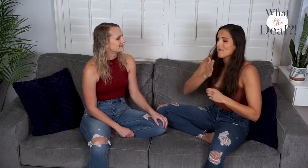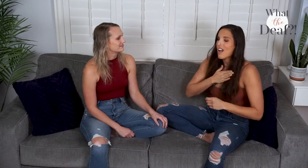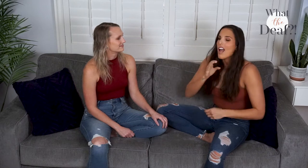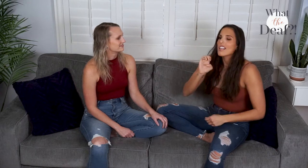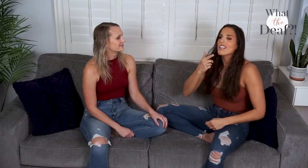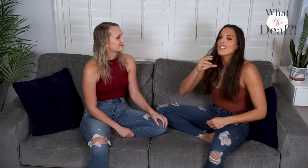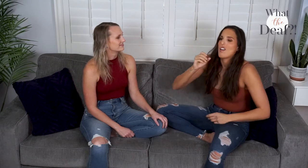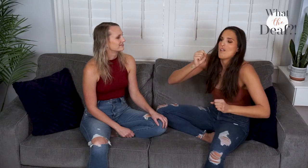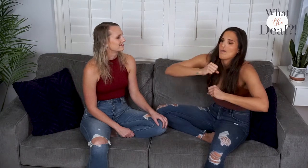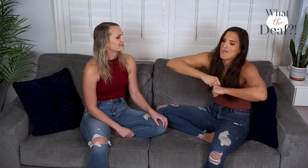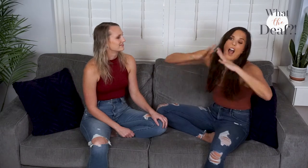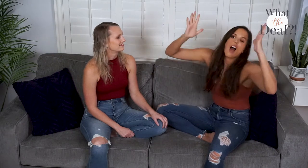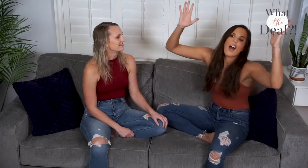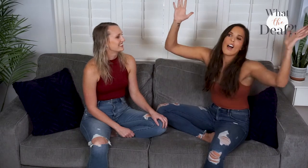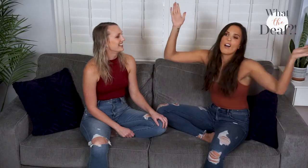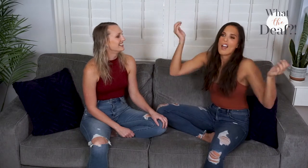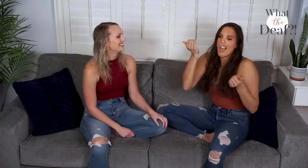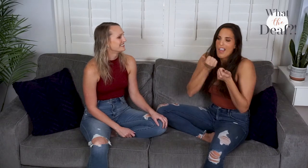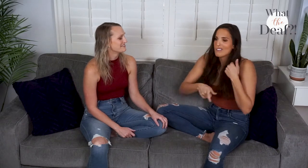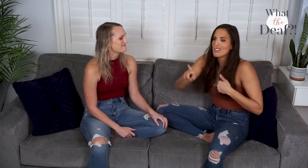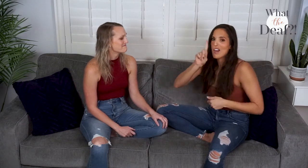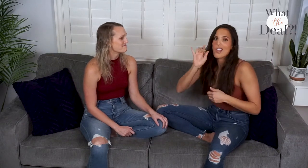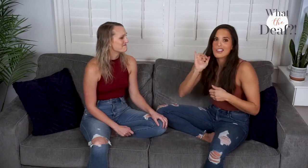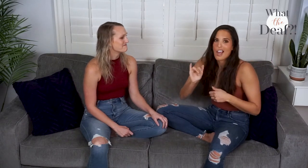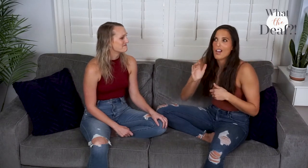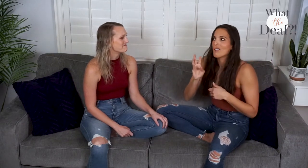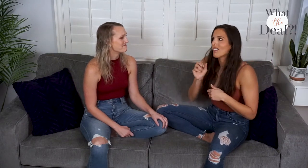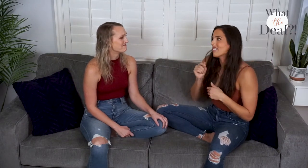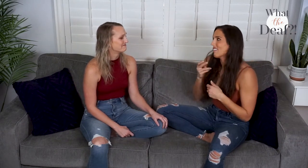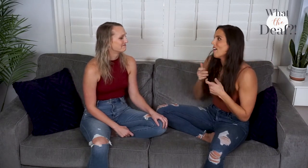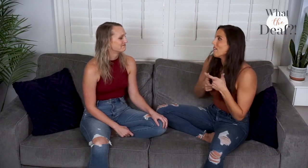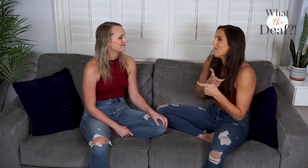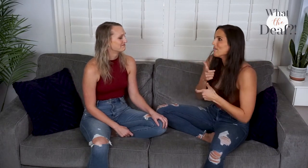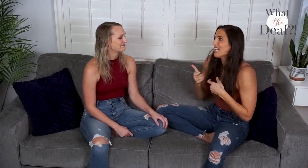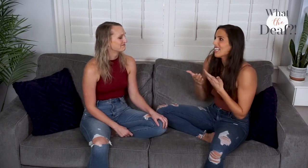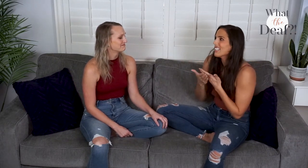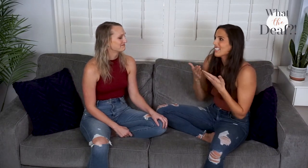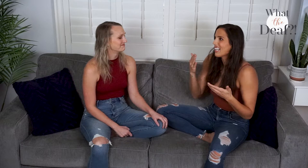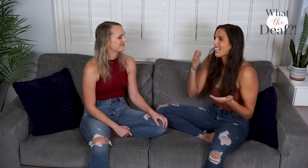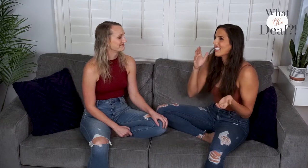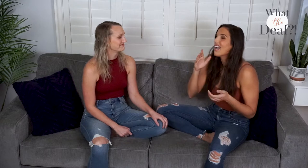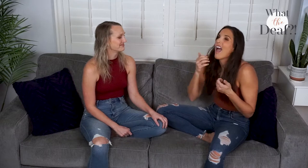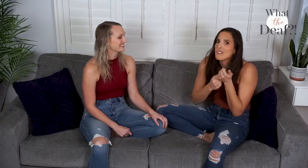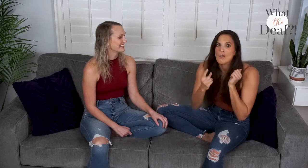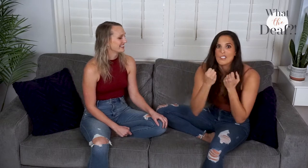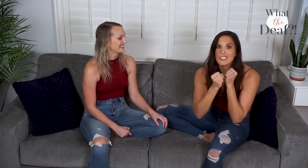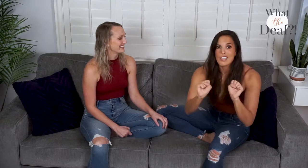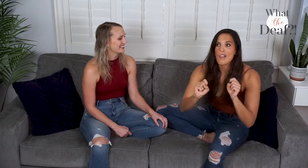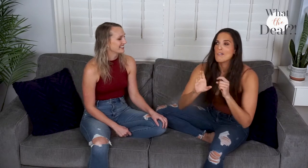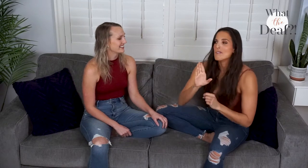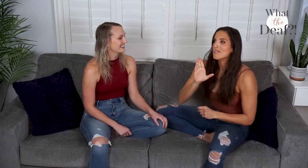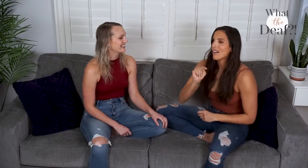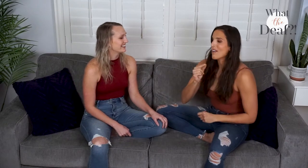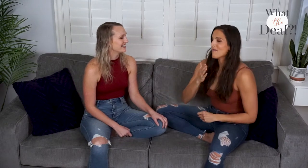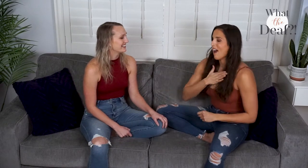And my ego shattered everywhere, too. And that was the biggest thing. I mean, everyone was safe,